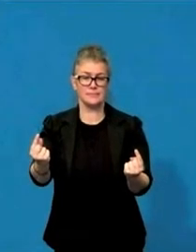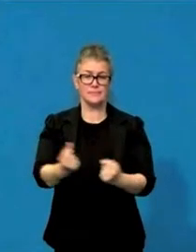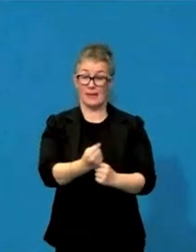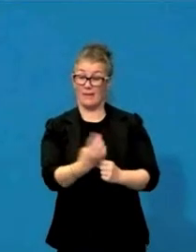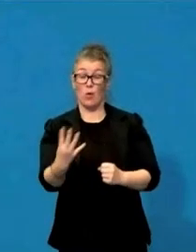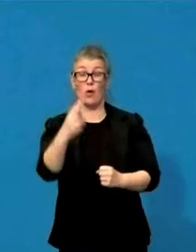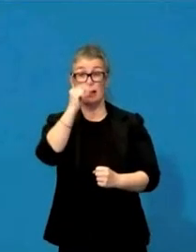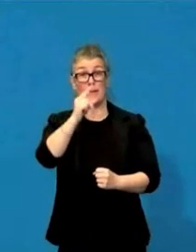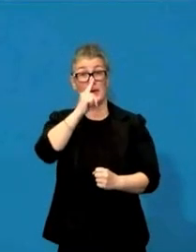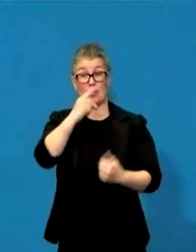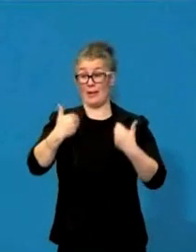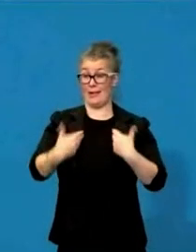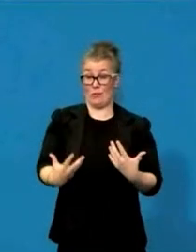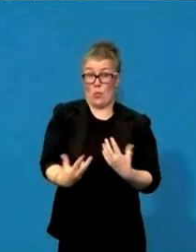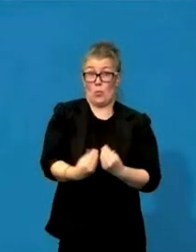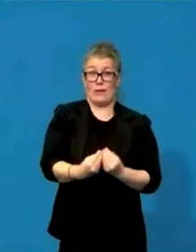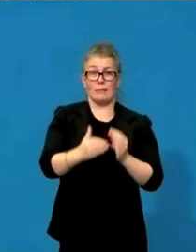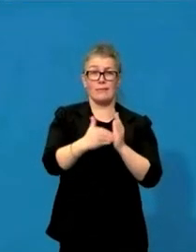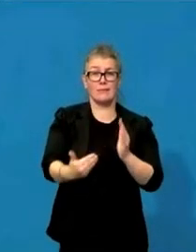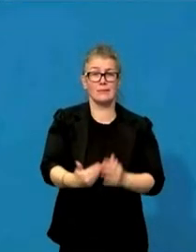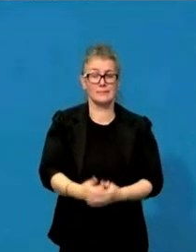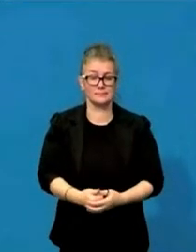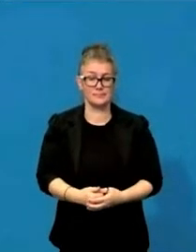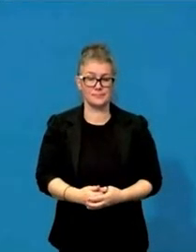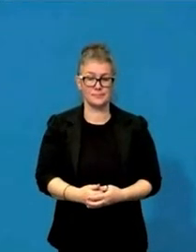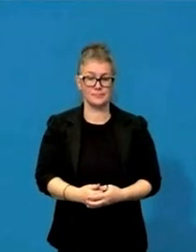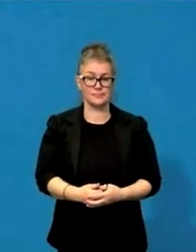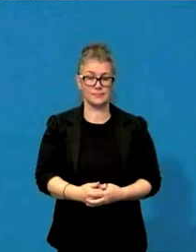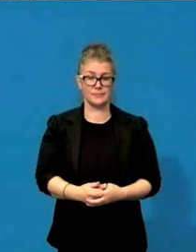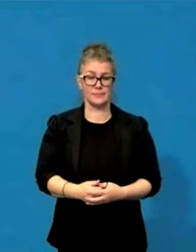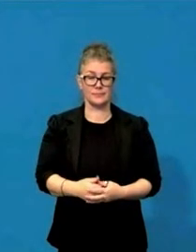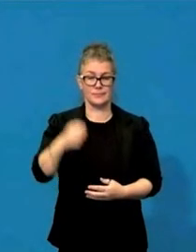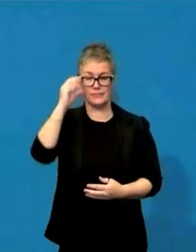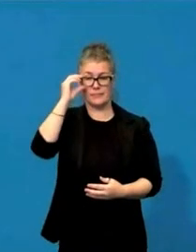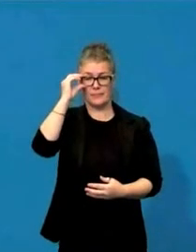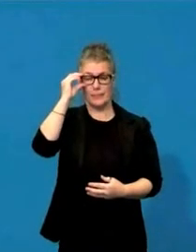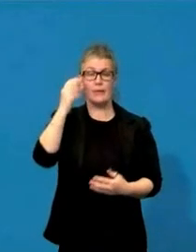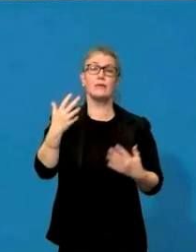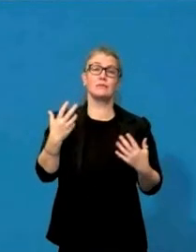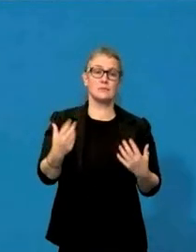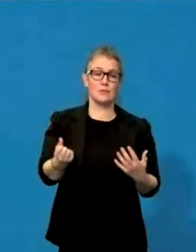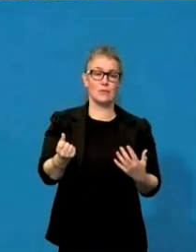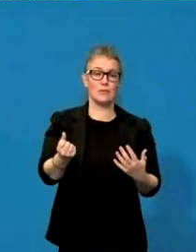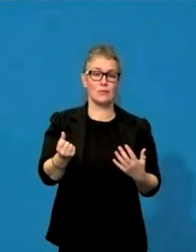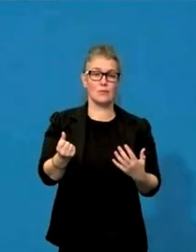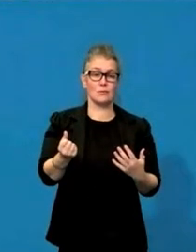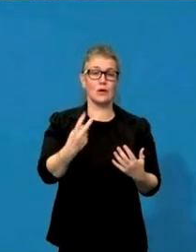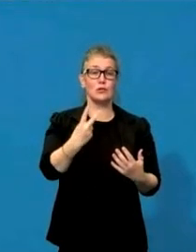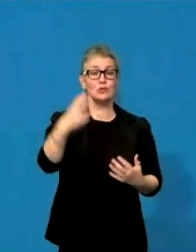us. And, mind you, we only had a two-bedroom house and we tried to manage care of those four children living with us.